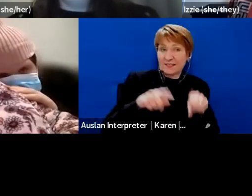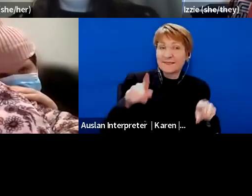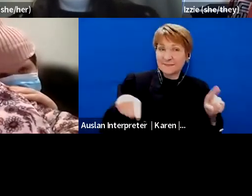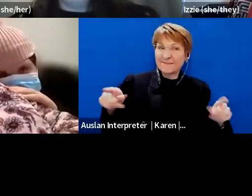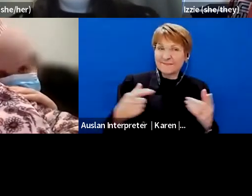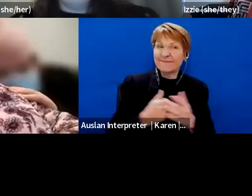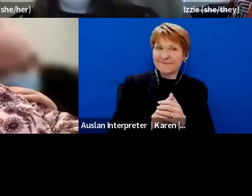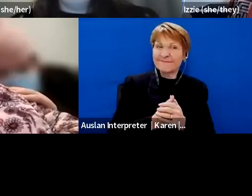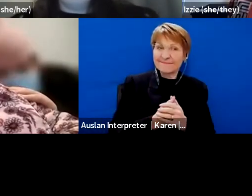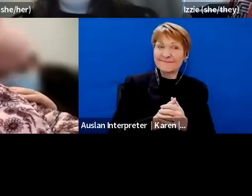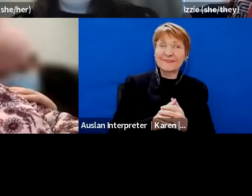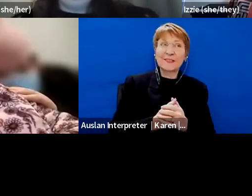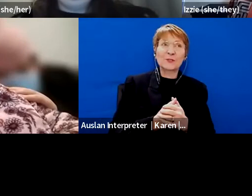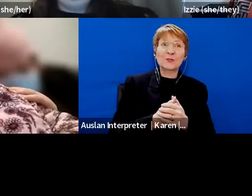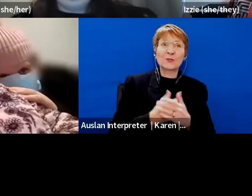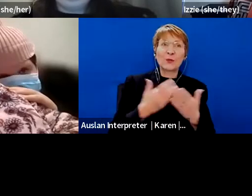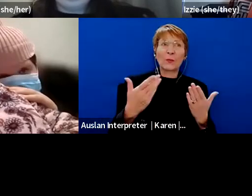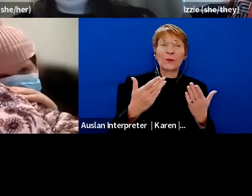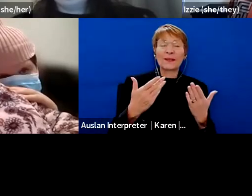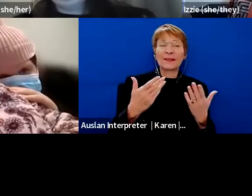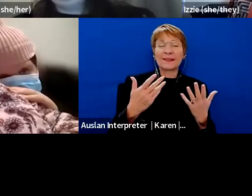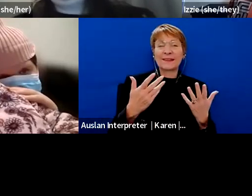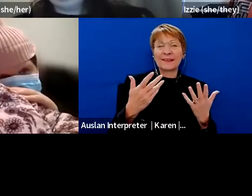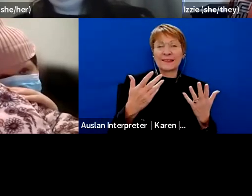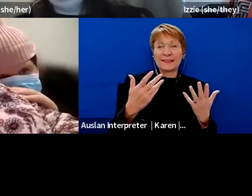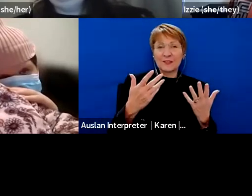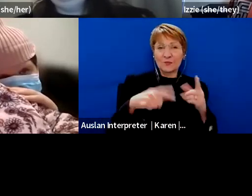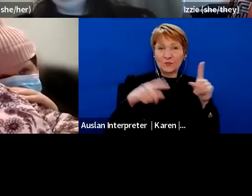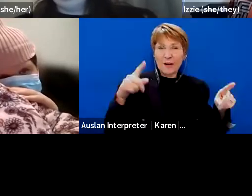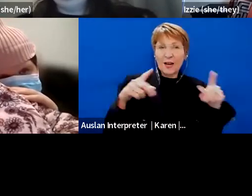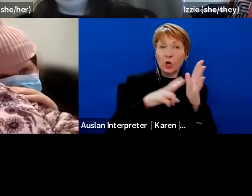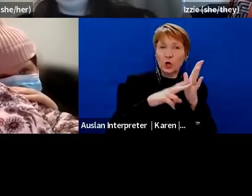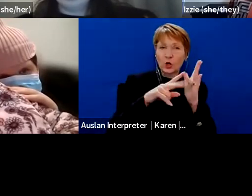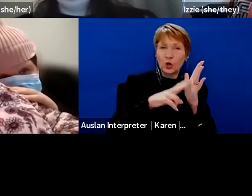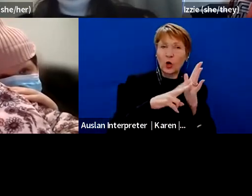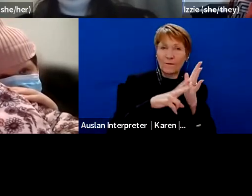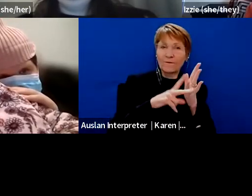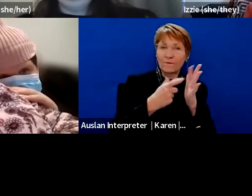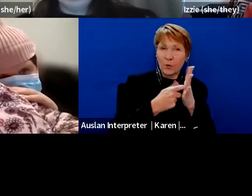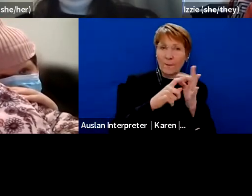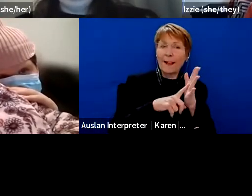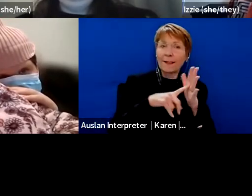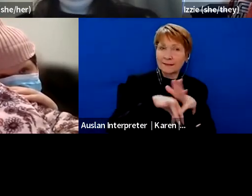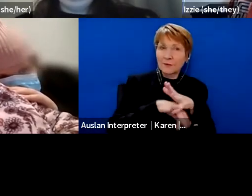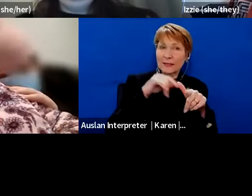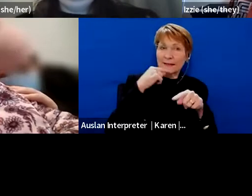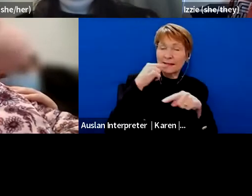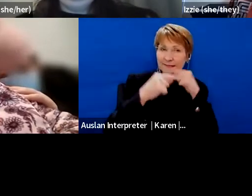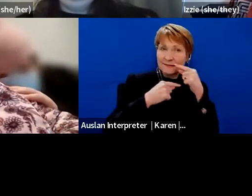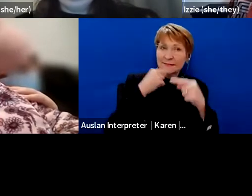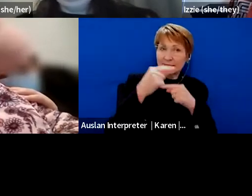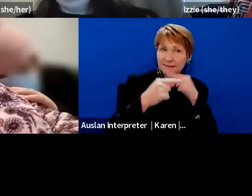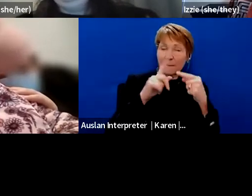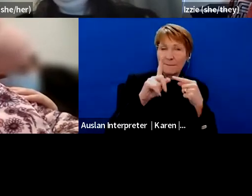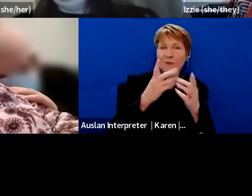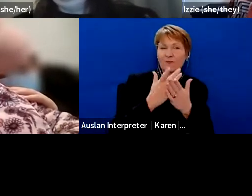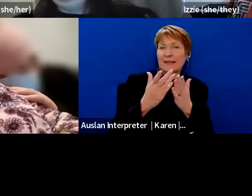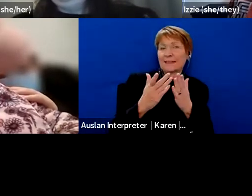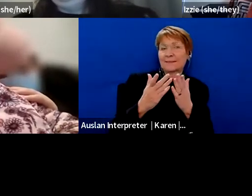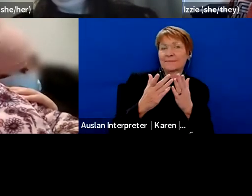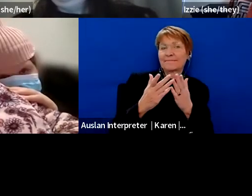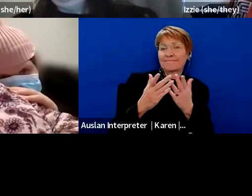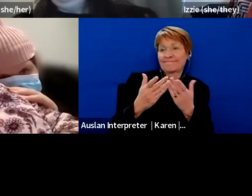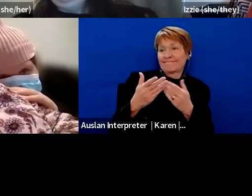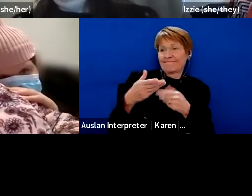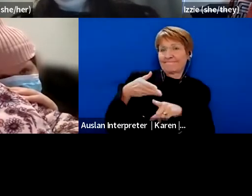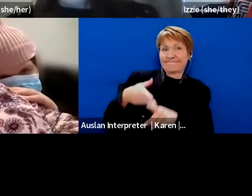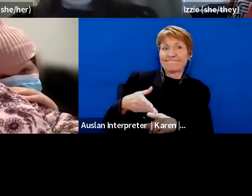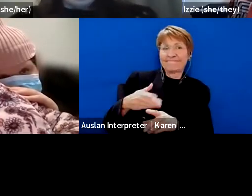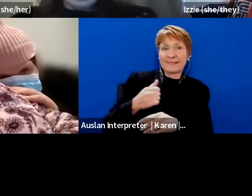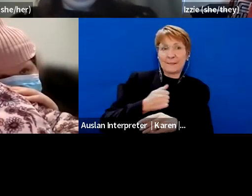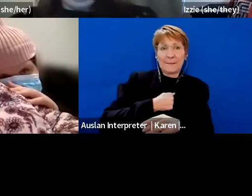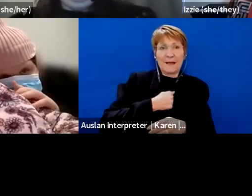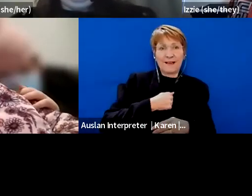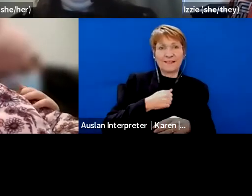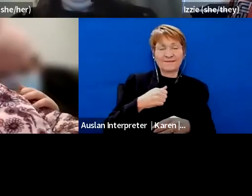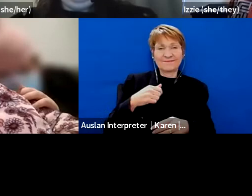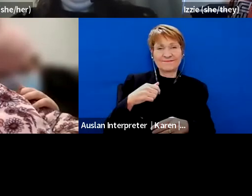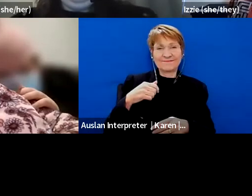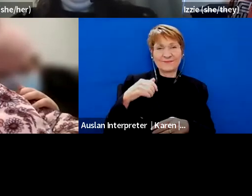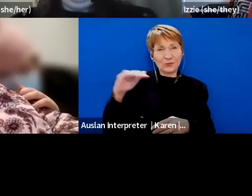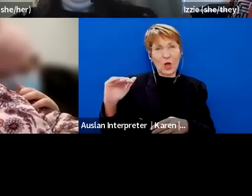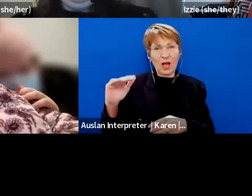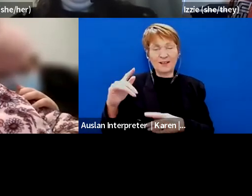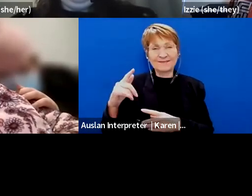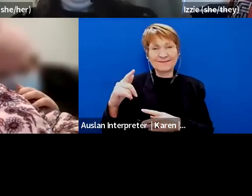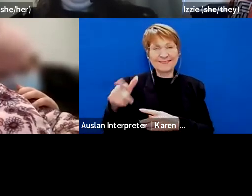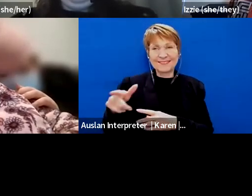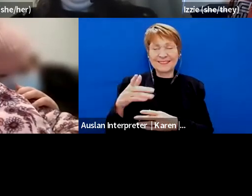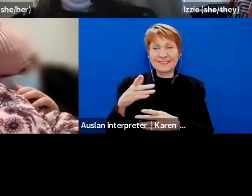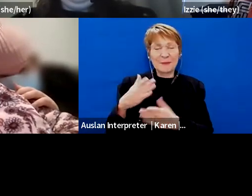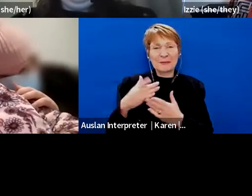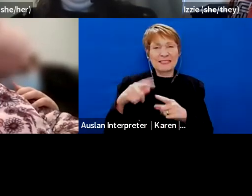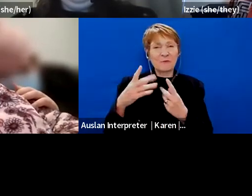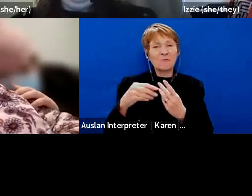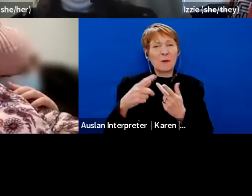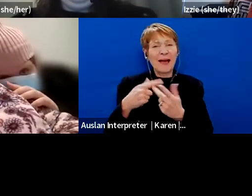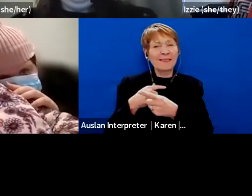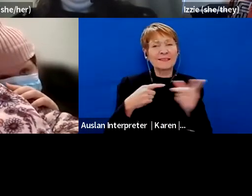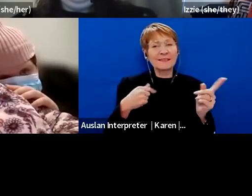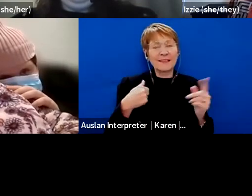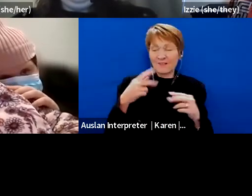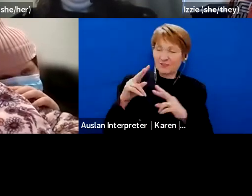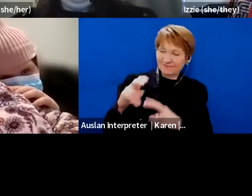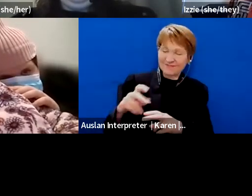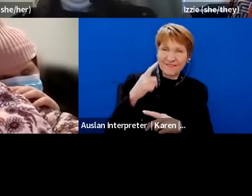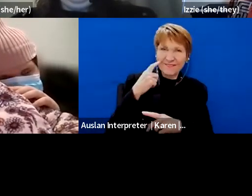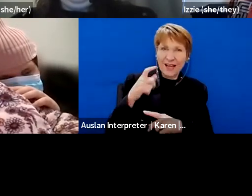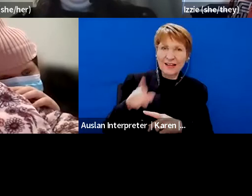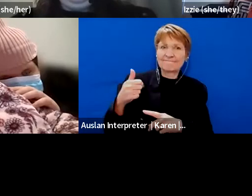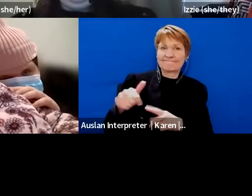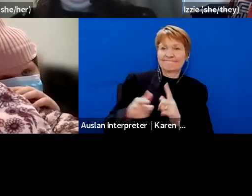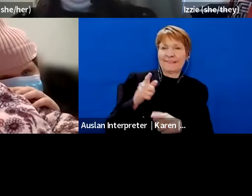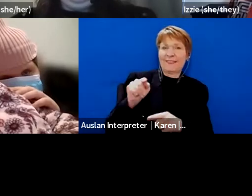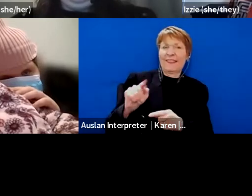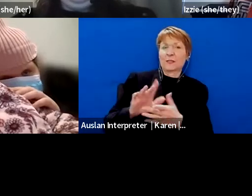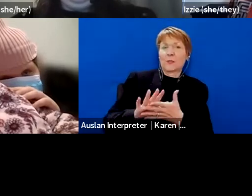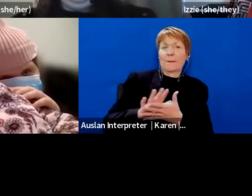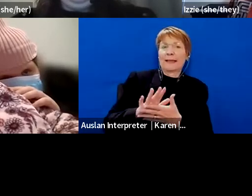And say yes, there's a range of non verbals that we could, we could go into but they are it particular to, you know, the person that I love and, you know, it is always different in our space it's finding it, recognizing it and rewarding it and celebrating